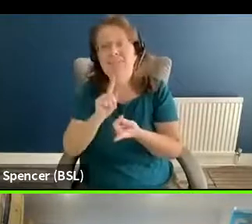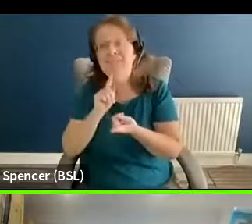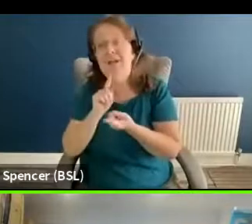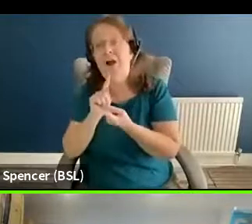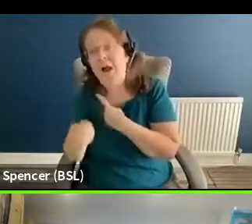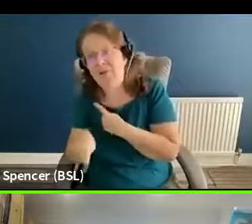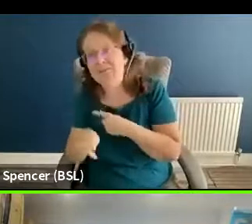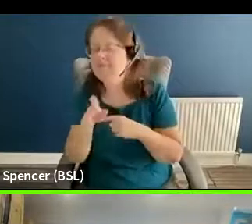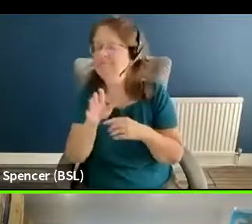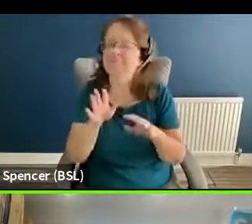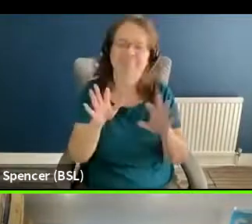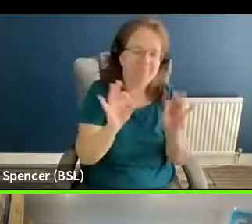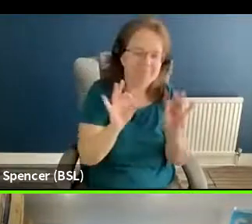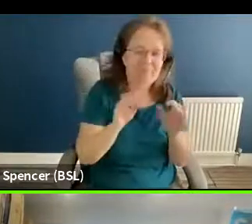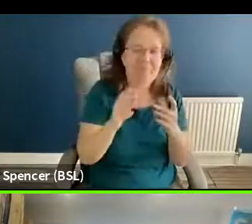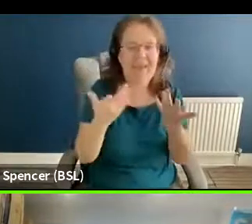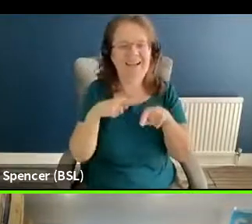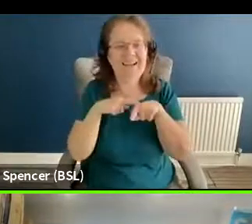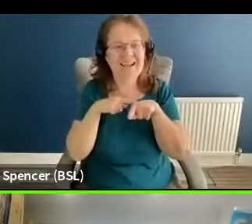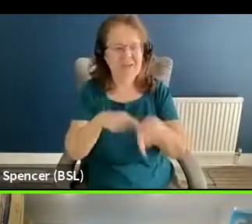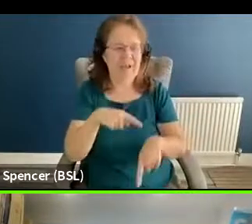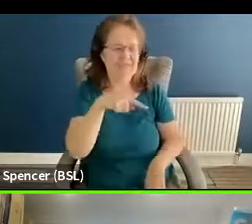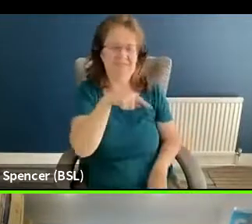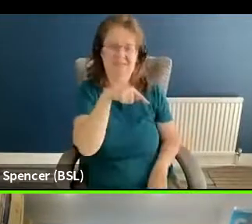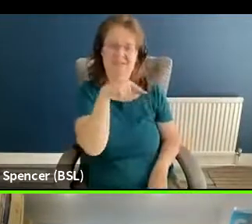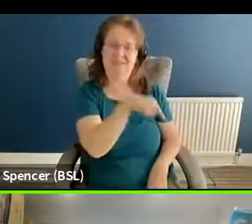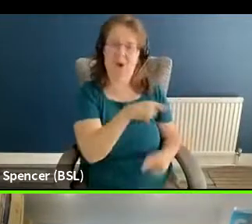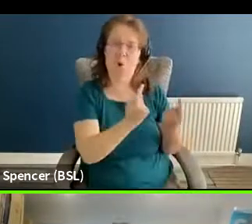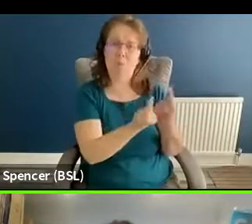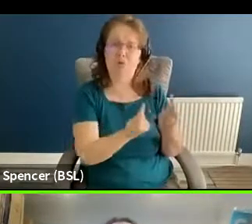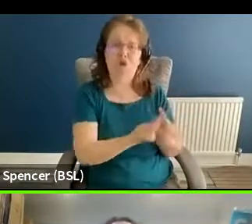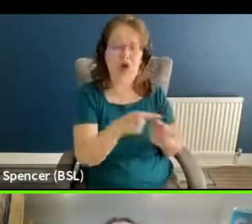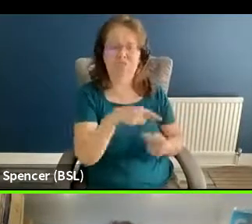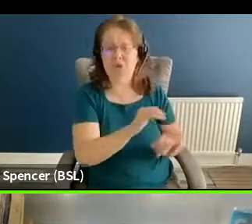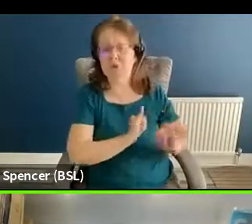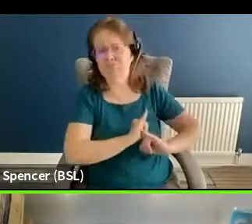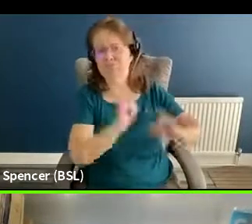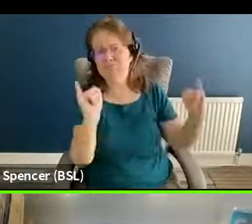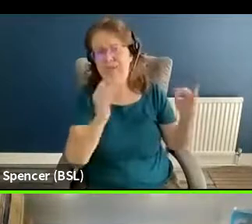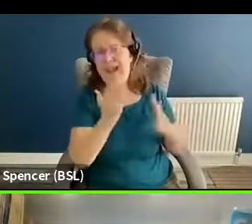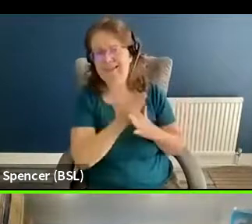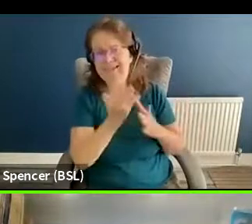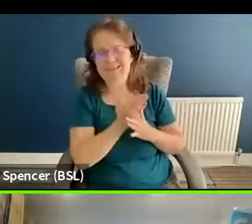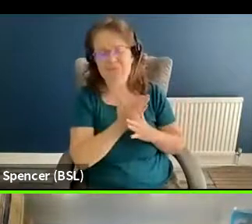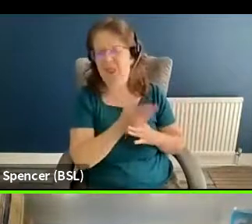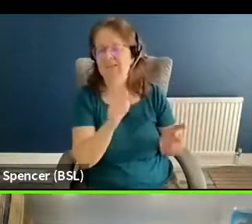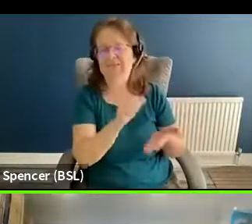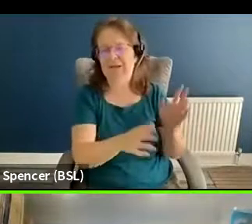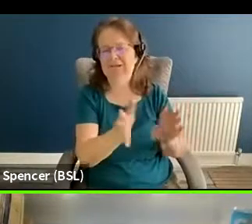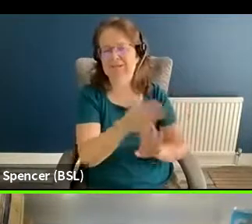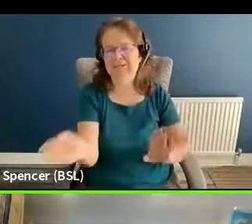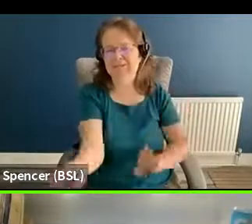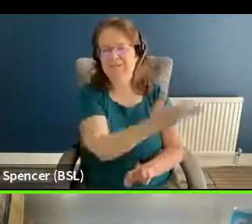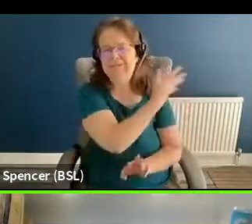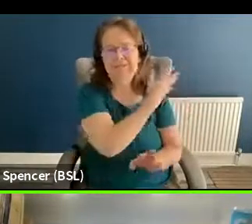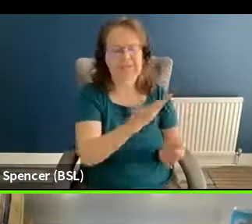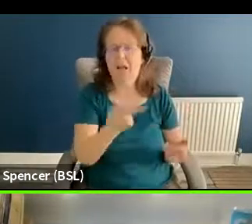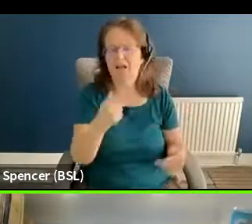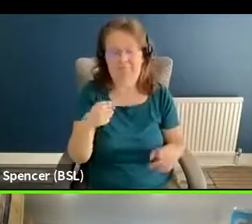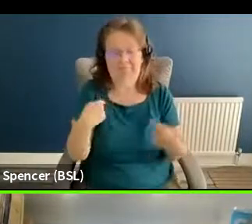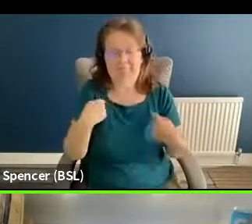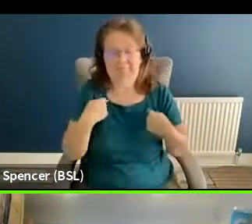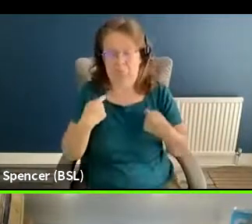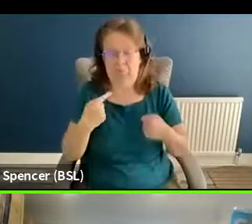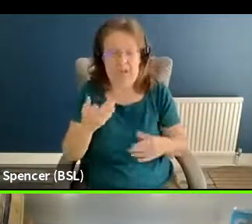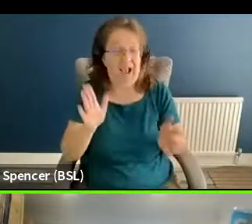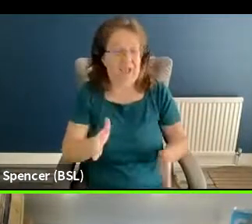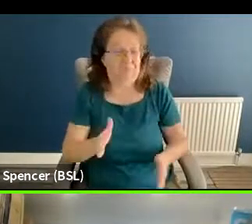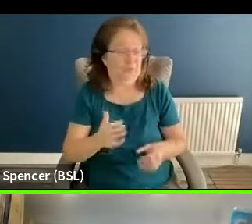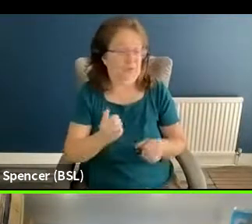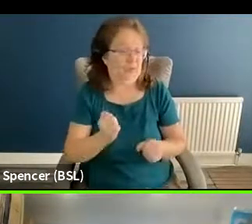how inaccessible your product is. And this is something we do day in, day out. The first step